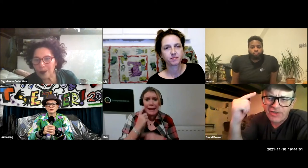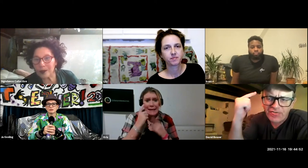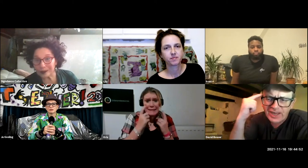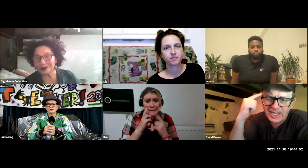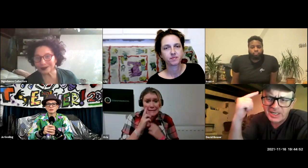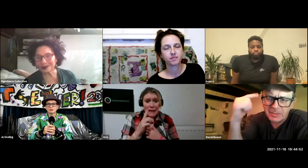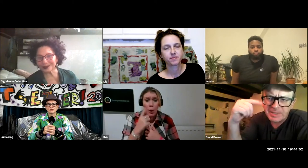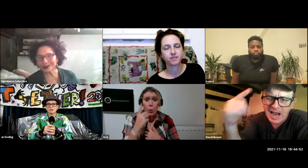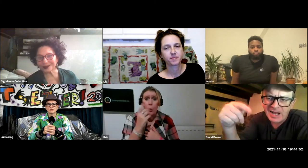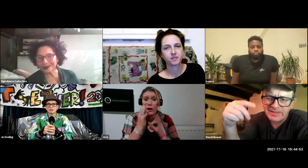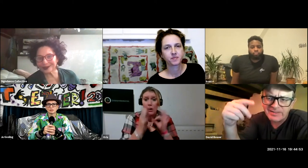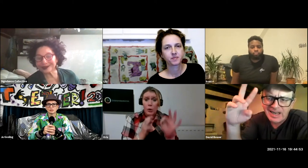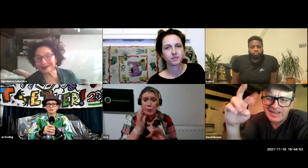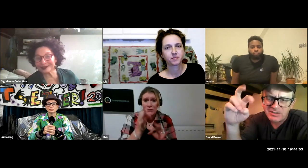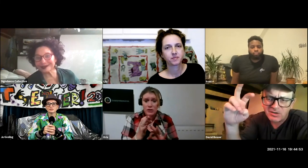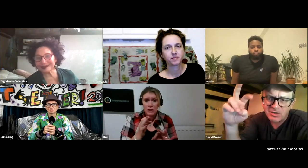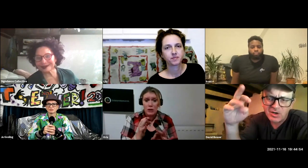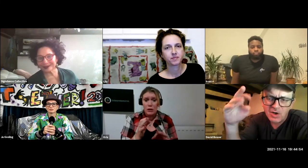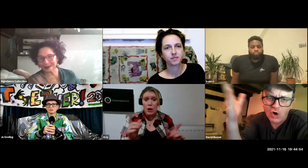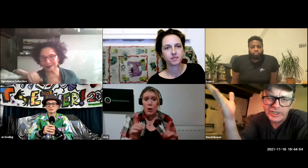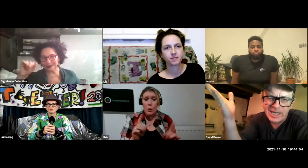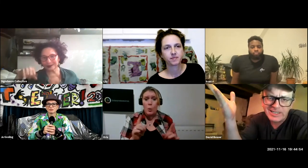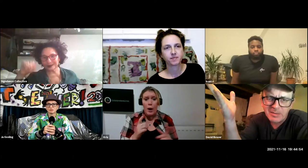Ross Cameron wrote, Pedro wrote the